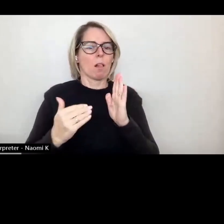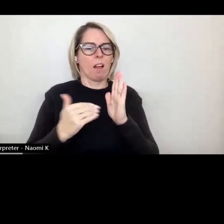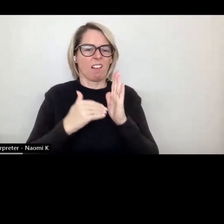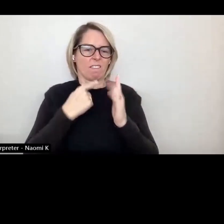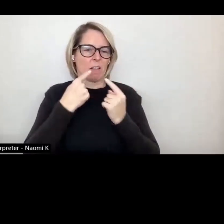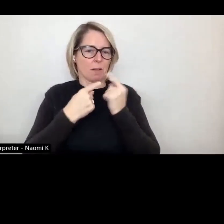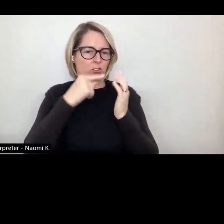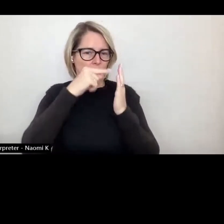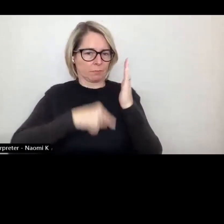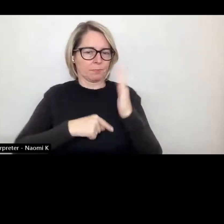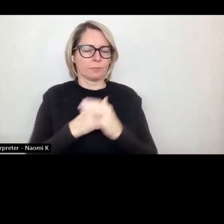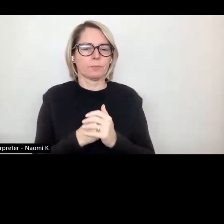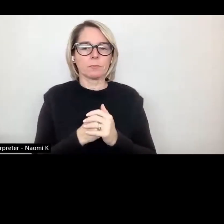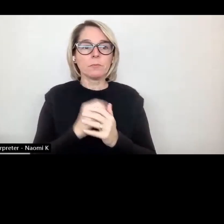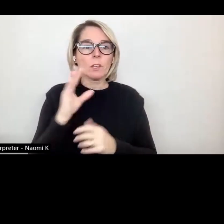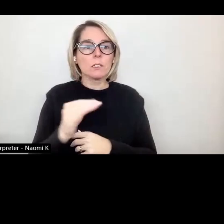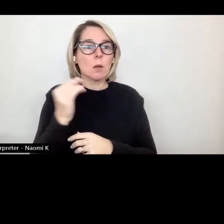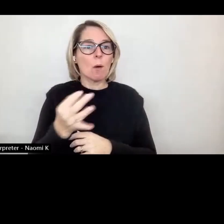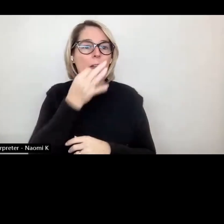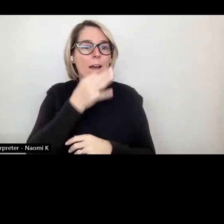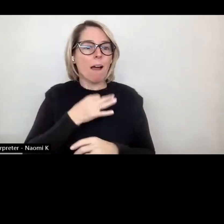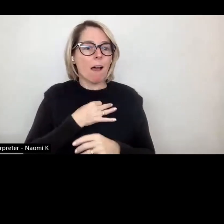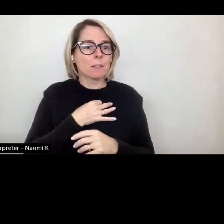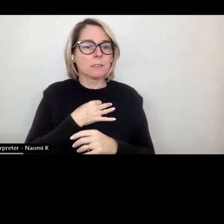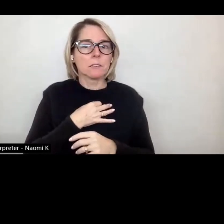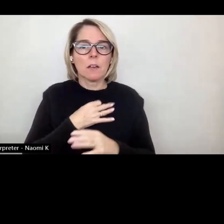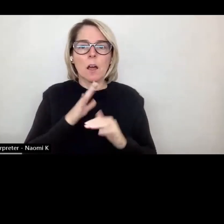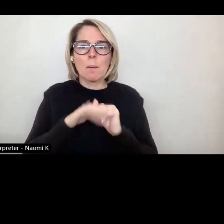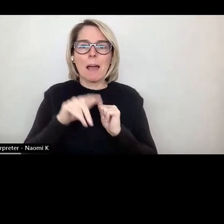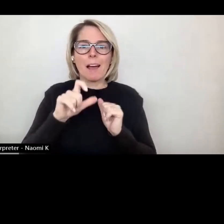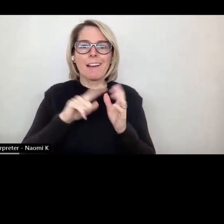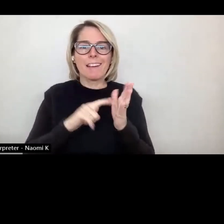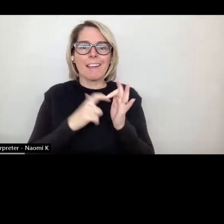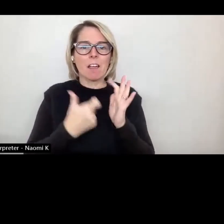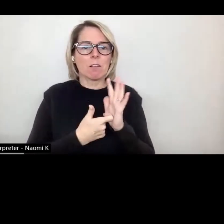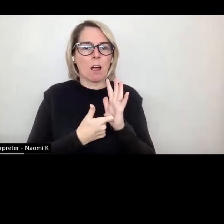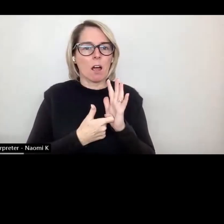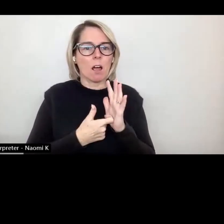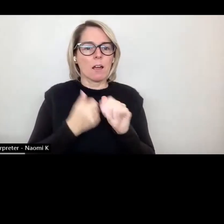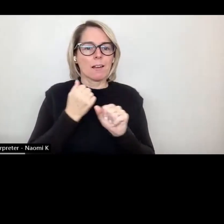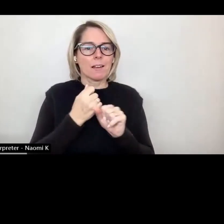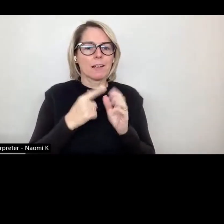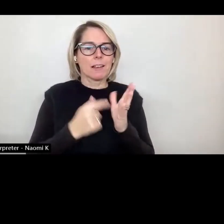Someone has asked whether Carer Gateway funding is subject to indexation.